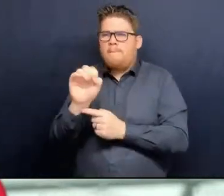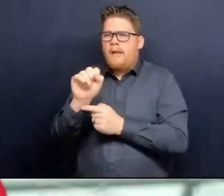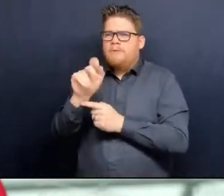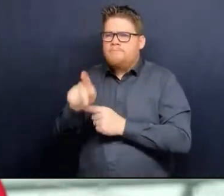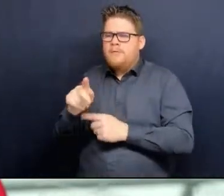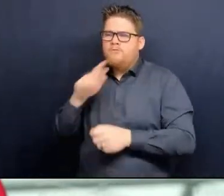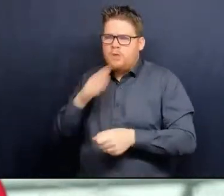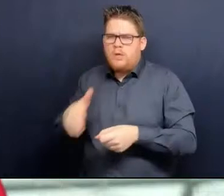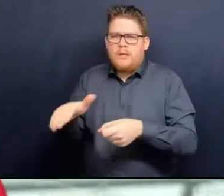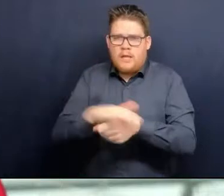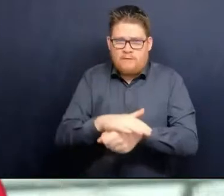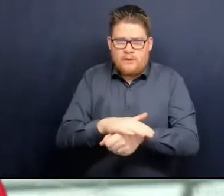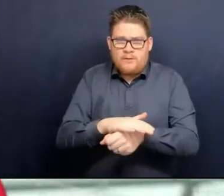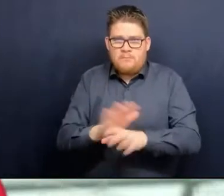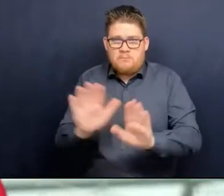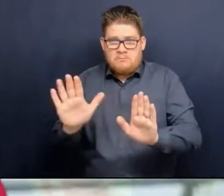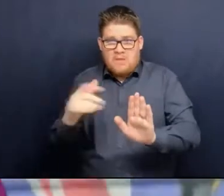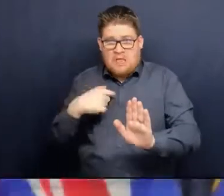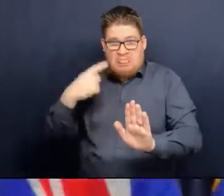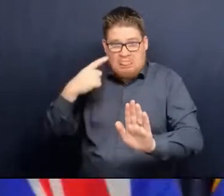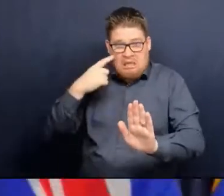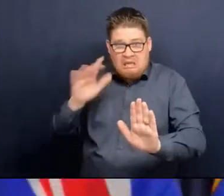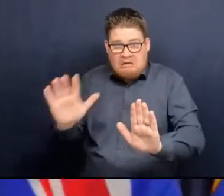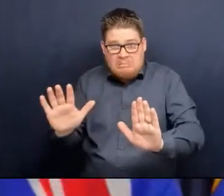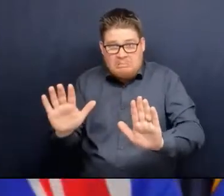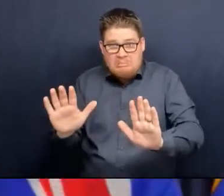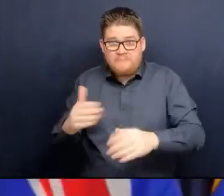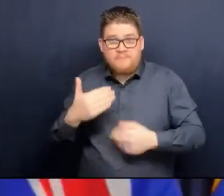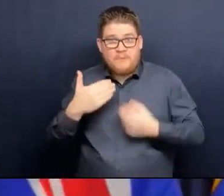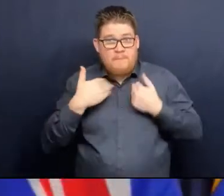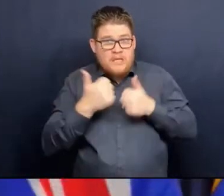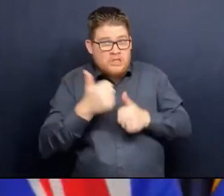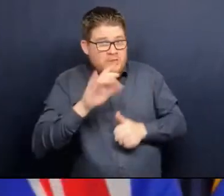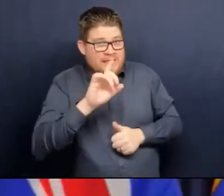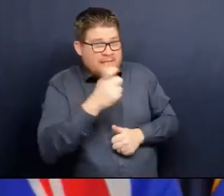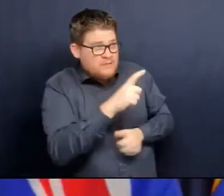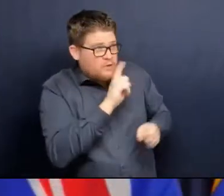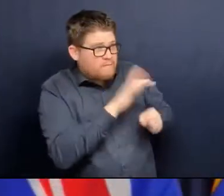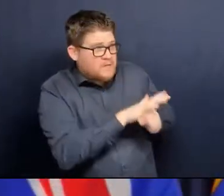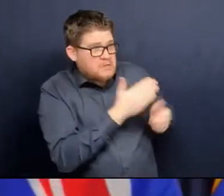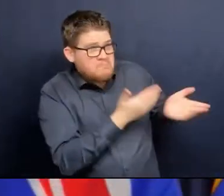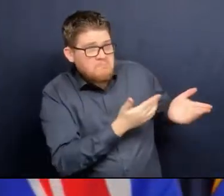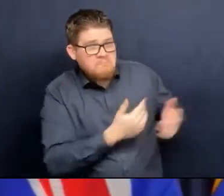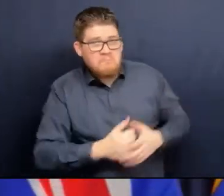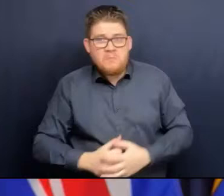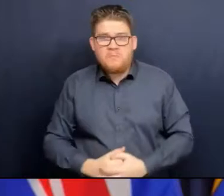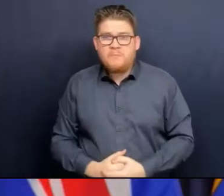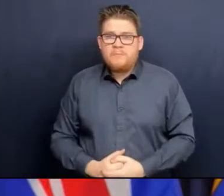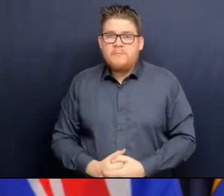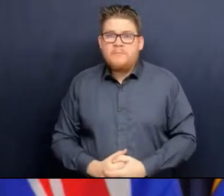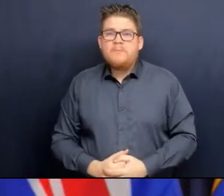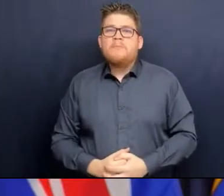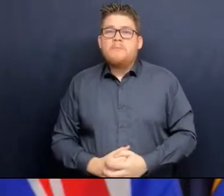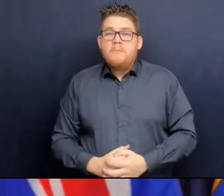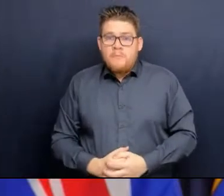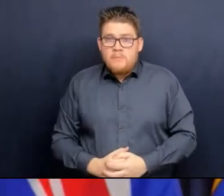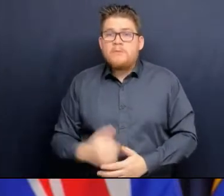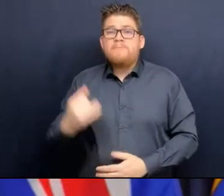by MSP and the minister can correct me if I'm wrong on that.